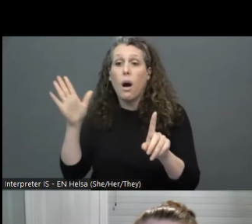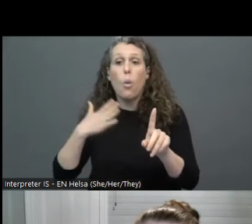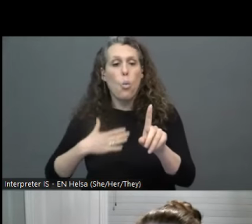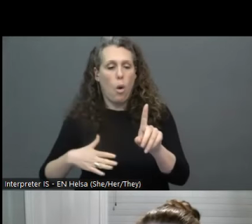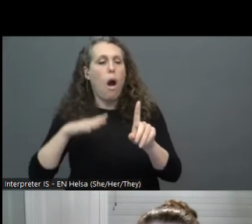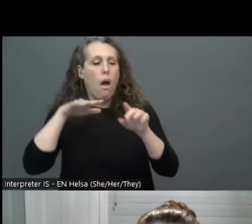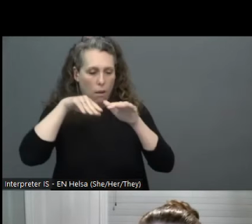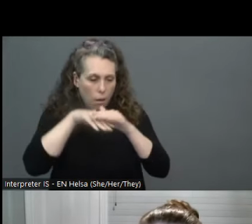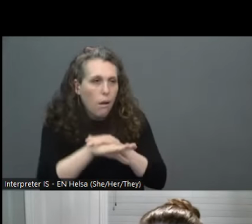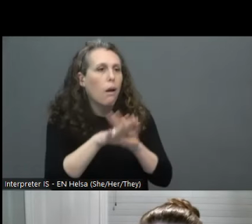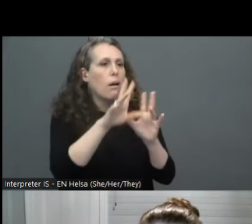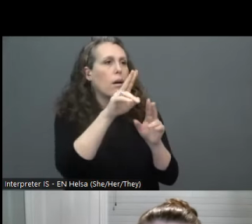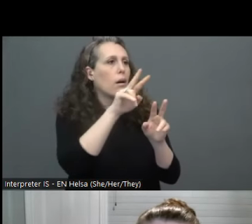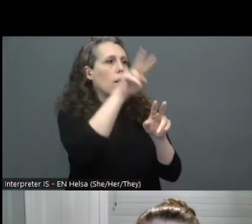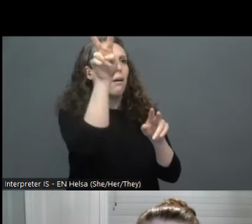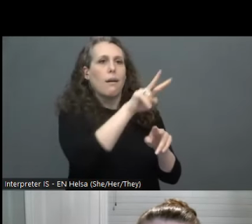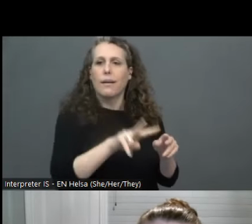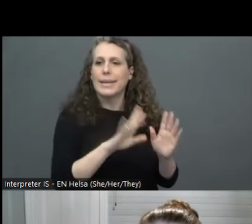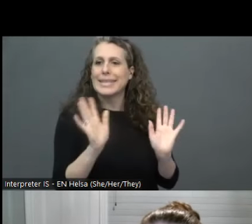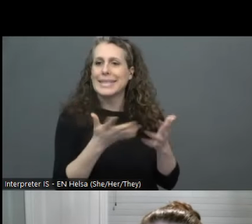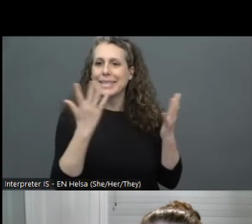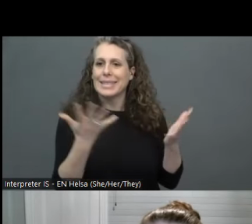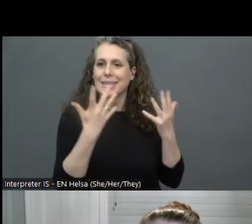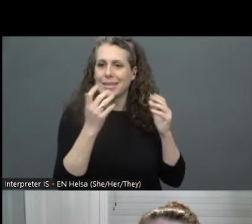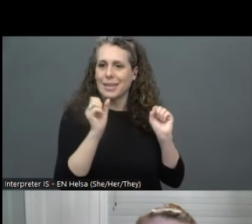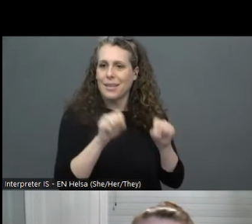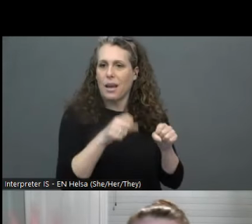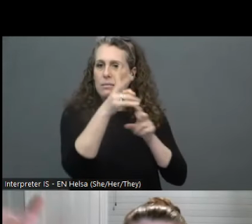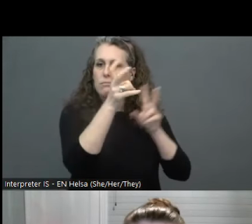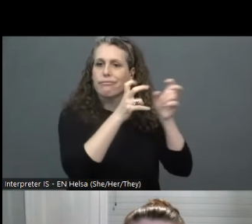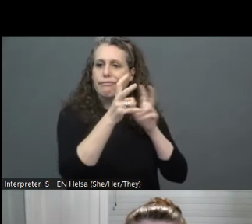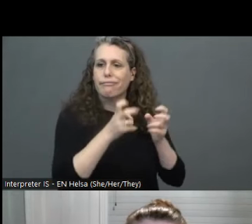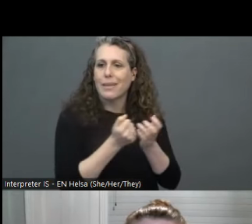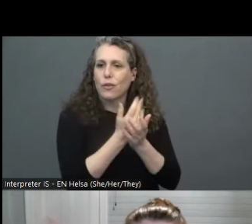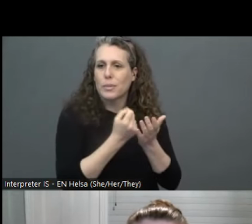I think Christian's kind of alluded to that in the earlier comments we have great tools